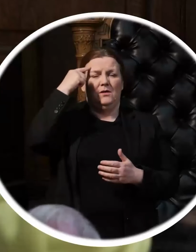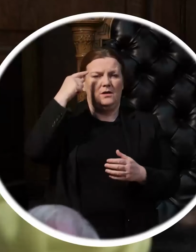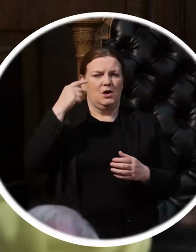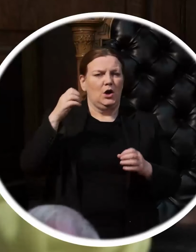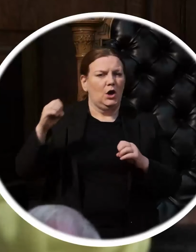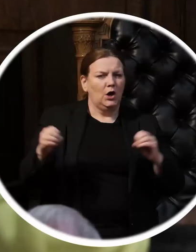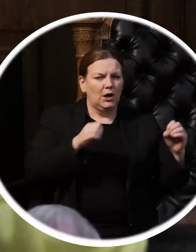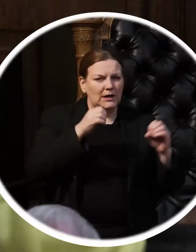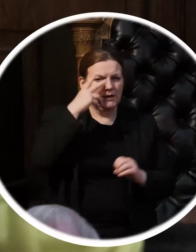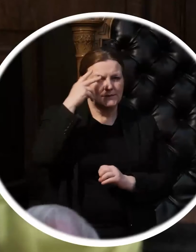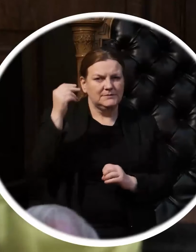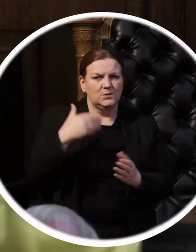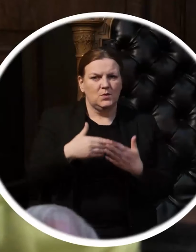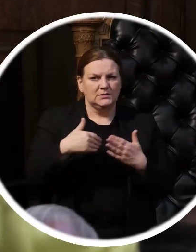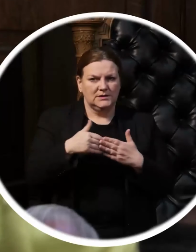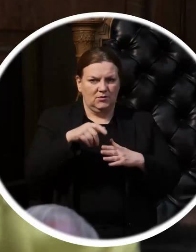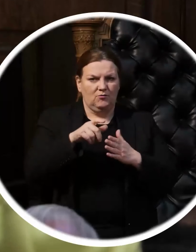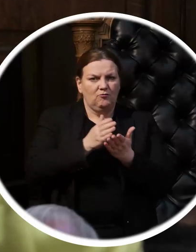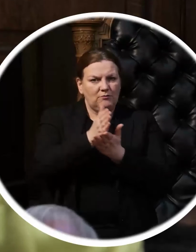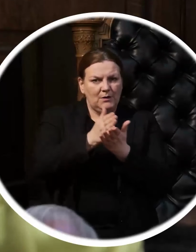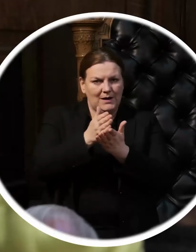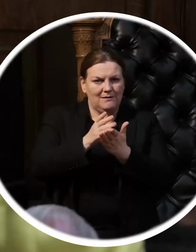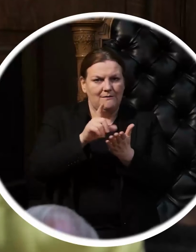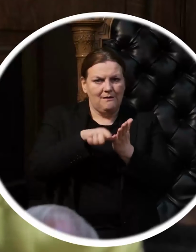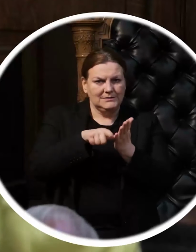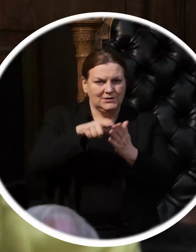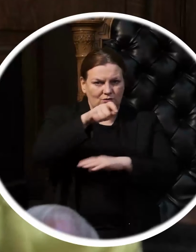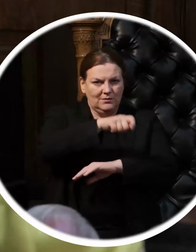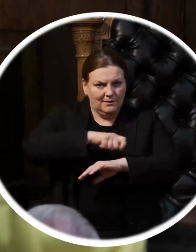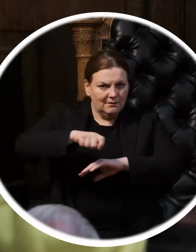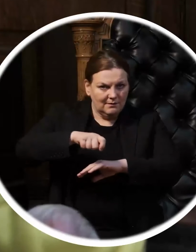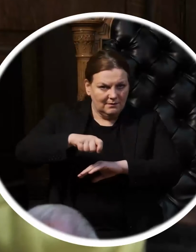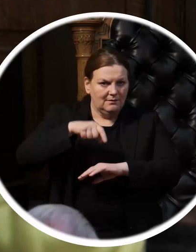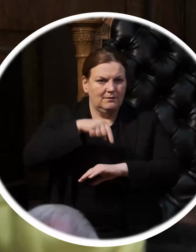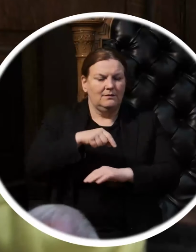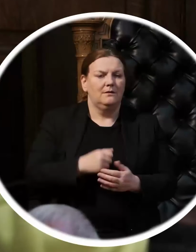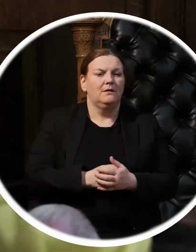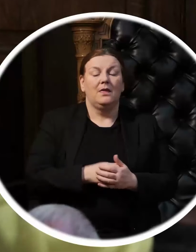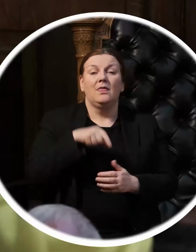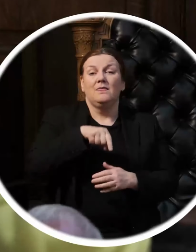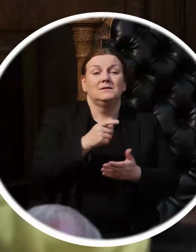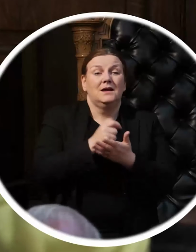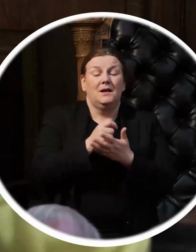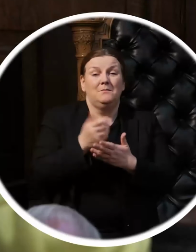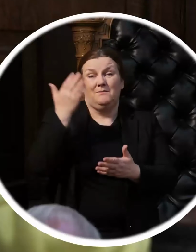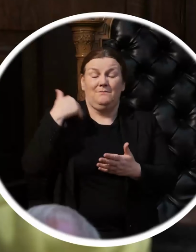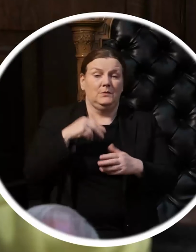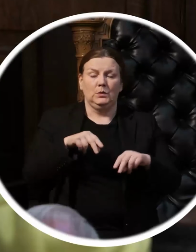very early examples of railway architectural design. And at this time railway architecture is a completely new concept.